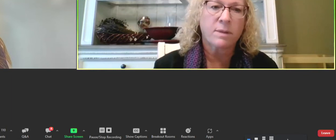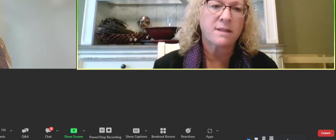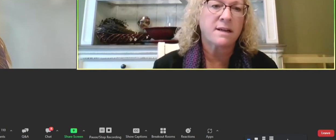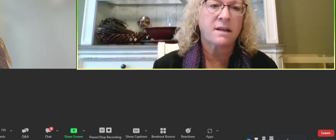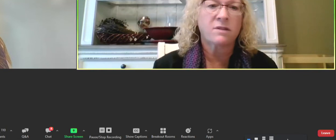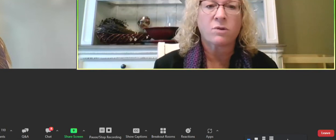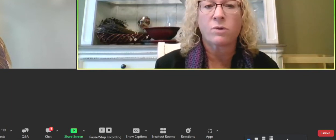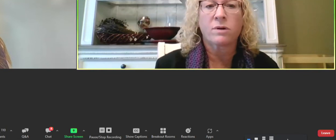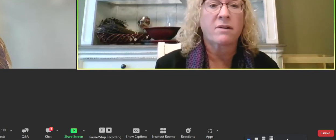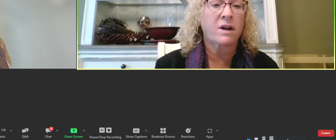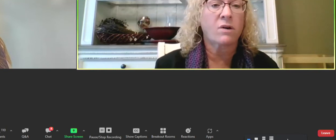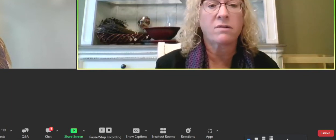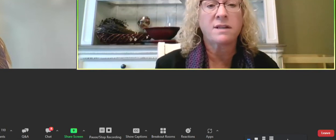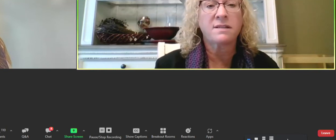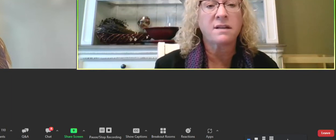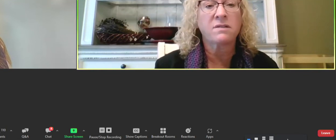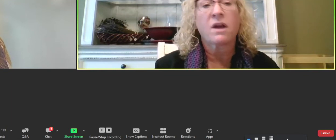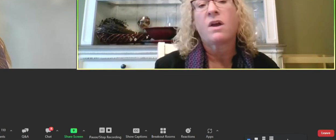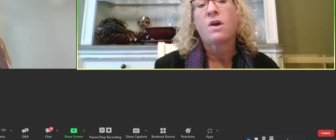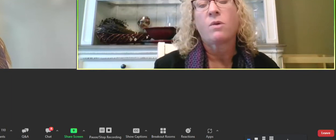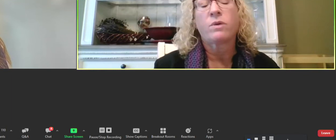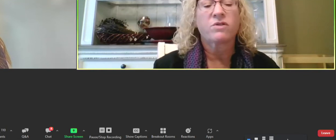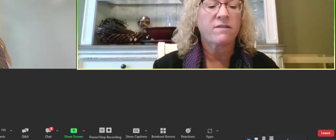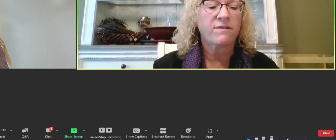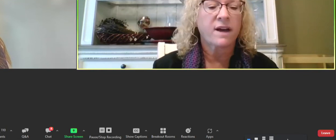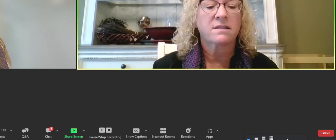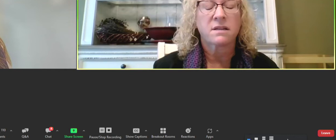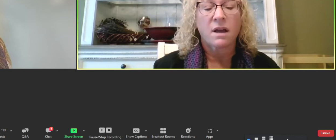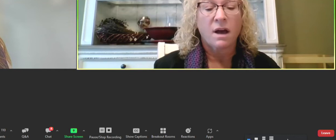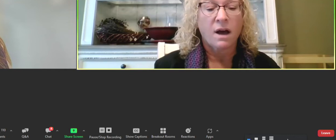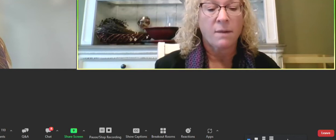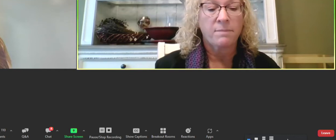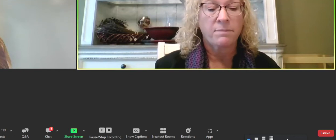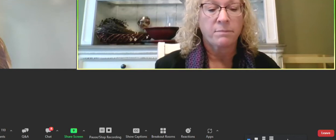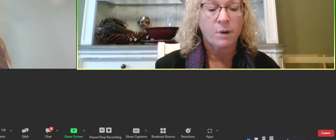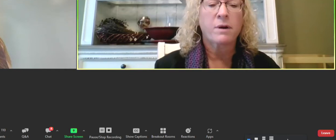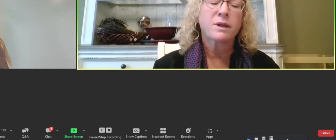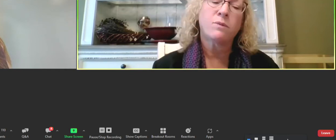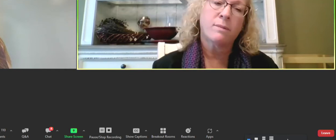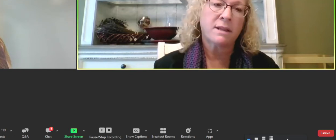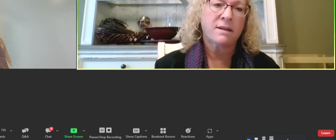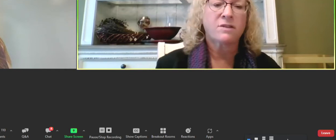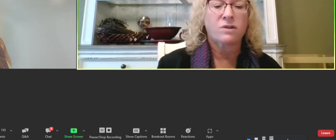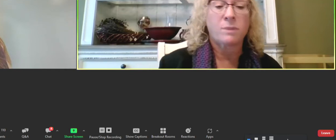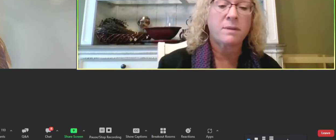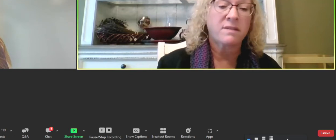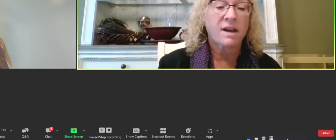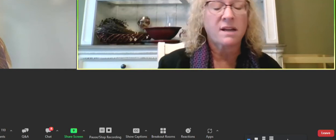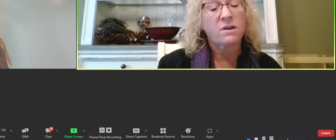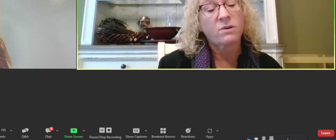spontaneous coronary artery disease, which affects... Primarily, women tend to be misdiagnosed.